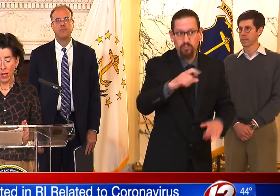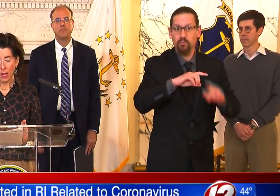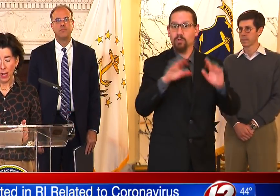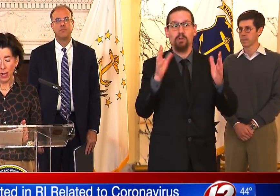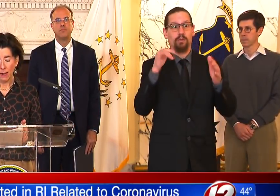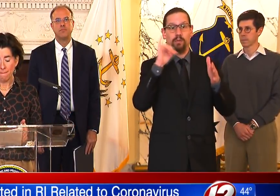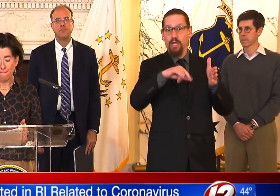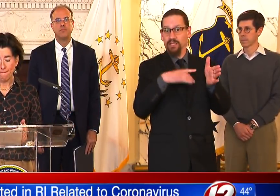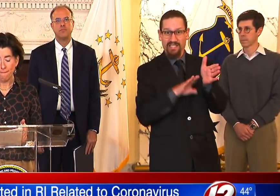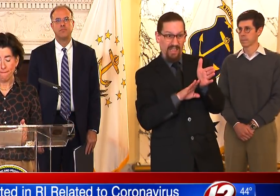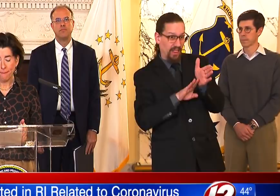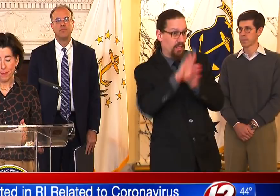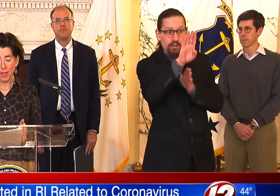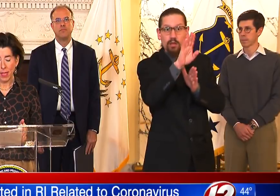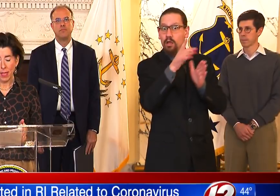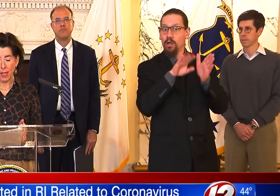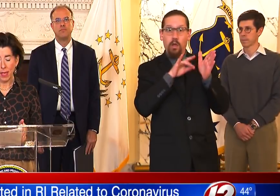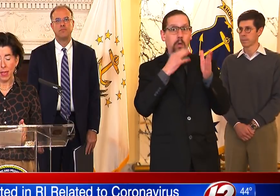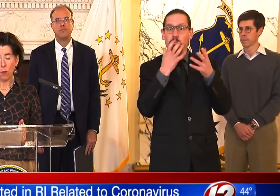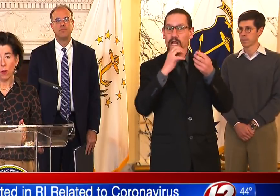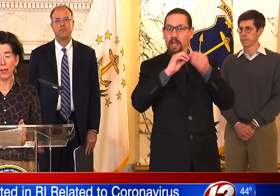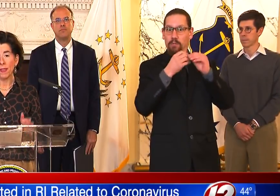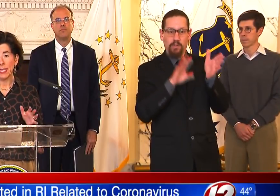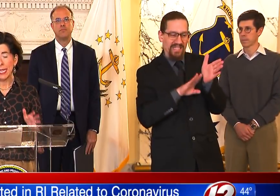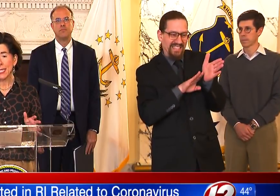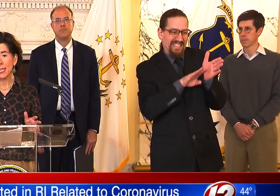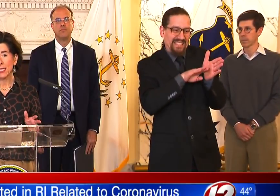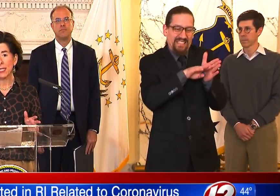IT DEPENDS ON YOUR WILLINGNESS TO FOLLOW DIRECTIONS AND KEEP A DISTANCE FROM OTHER PEOPLE.